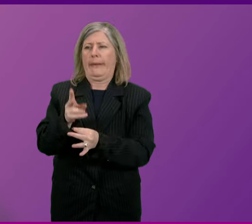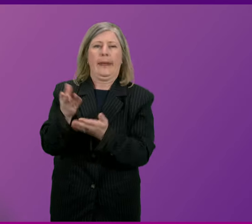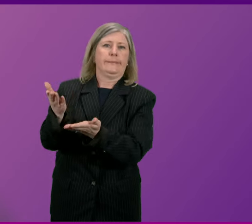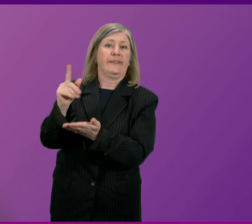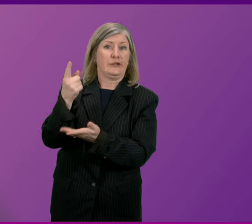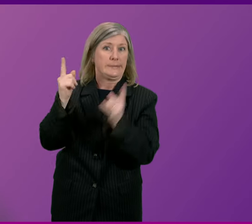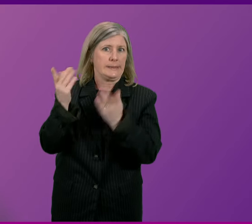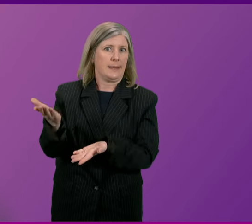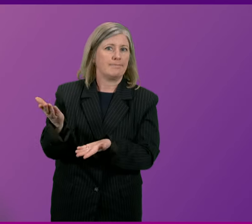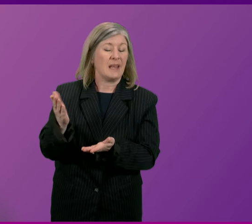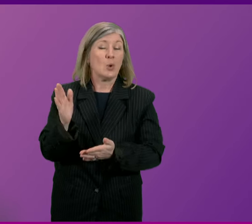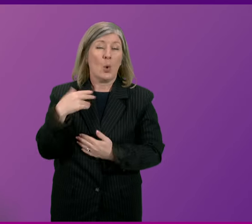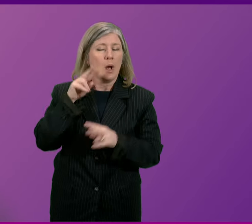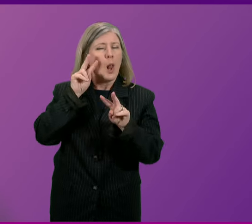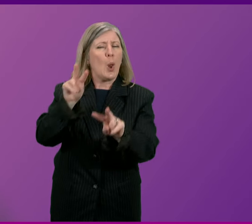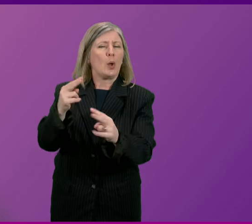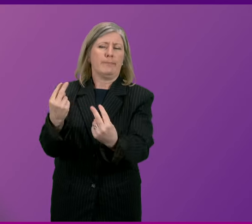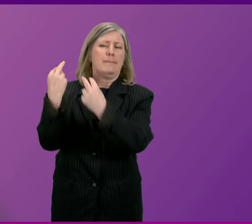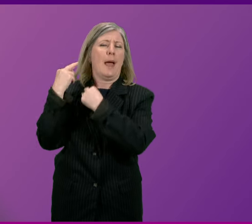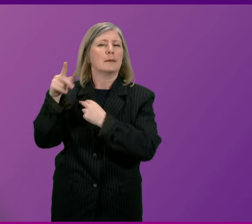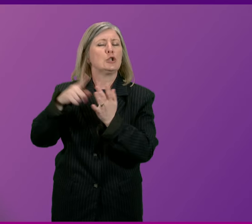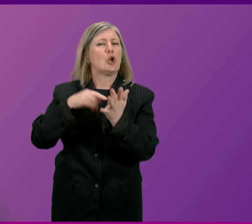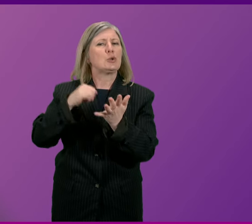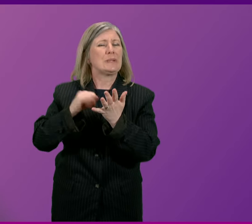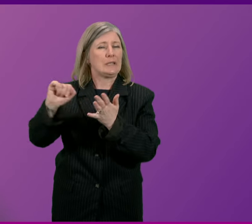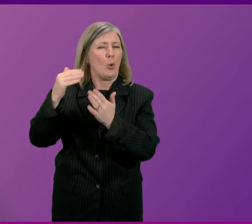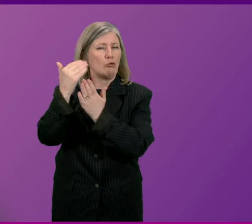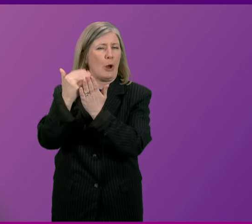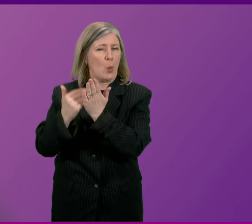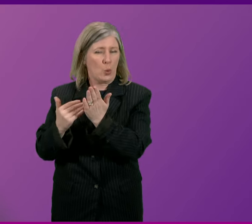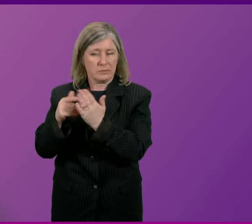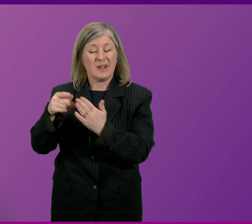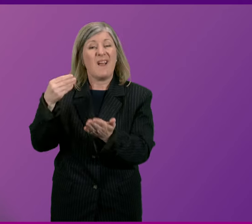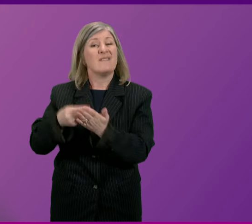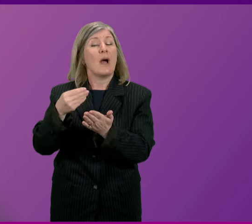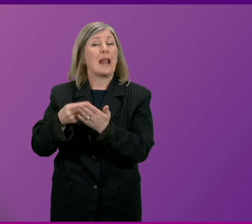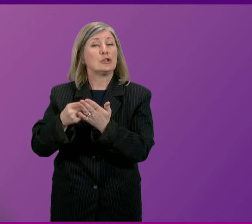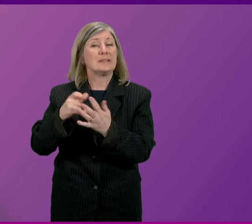Let us look at John Swinney’s record. As finance secretary, he broke local finances and slashed the